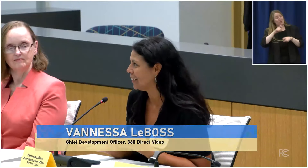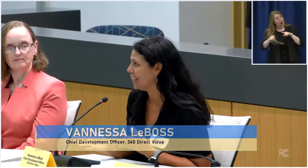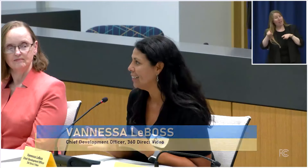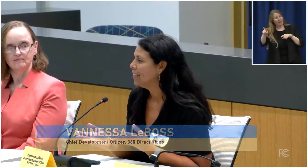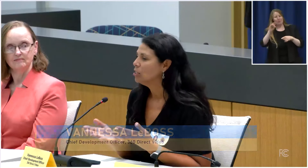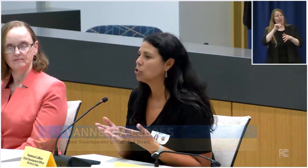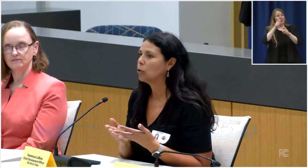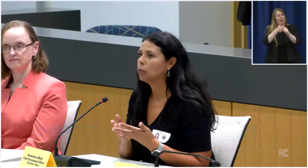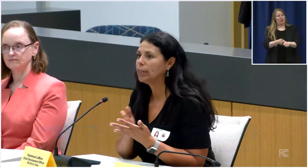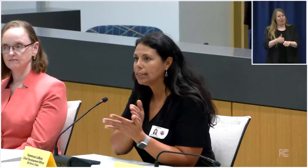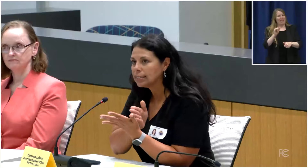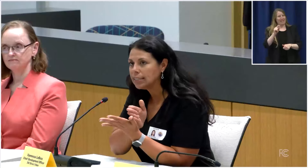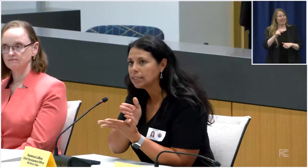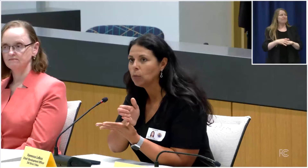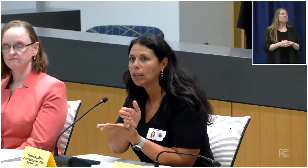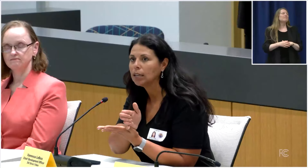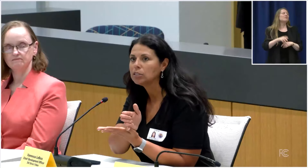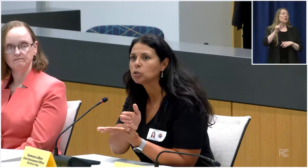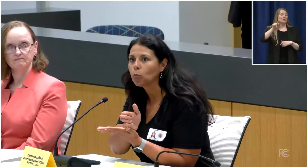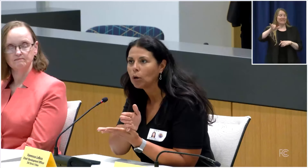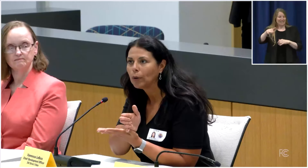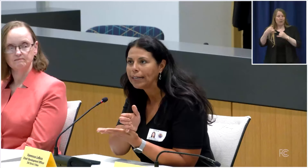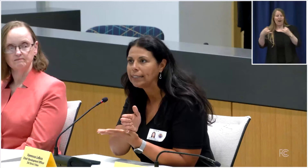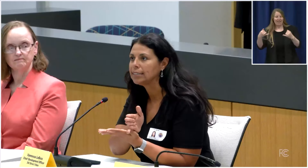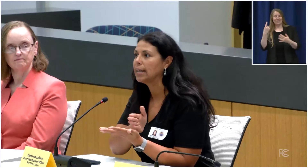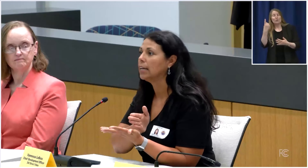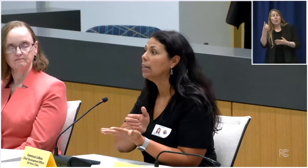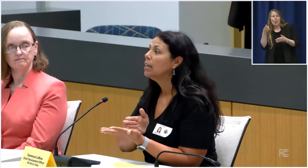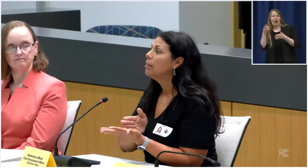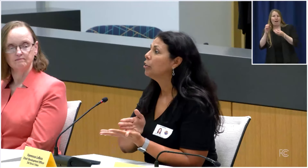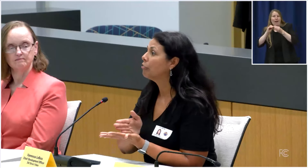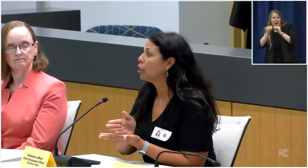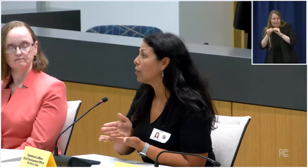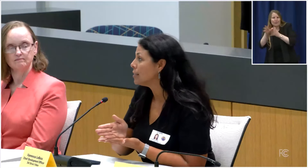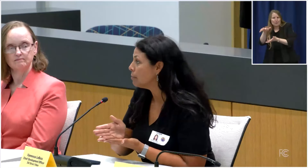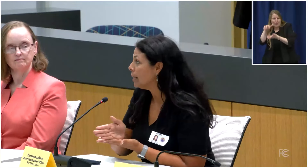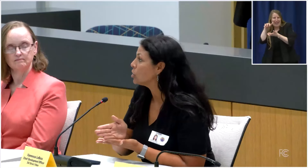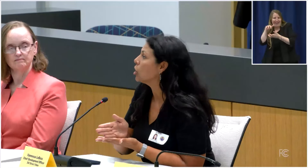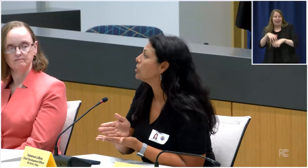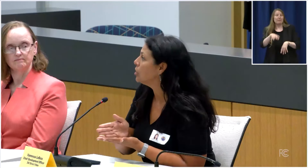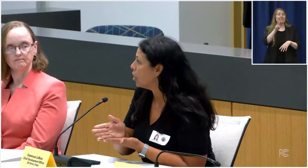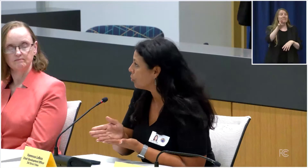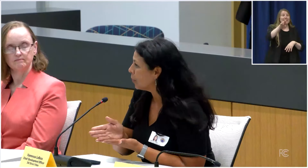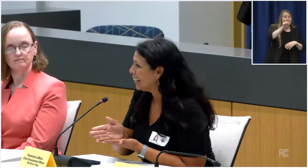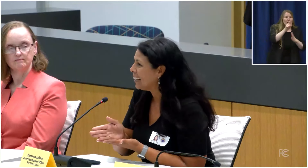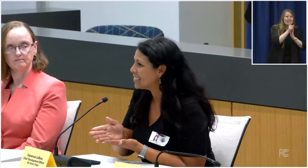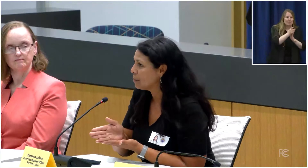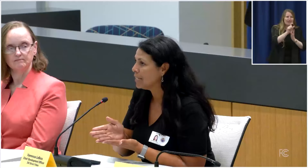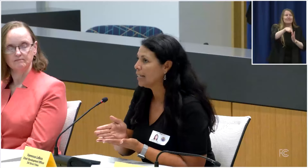VOLUME ON OUR TTYS, WE DON'T THINK DEAF PEOPLE ARE CALLING US AND WE JUST KIND OF CHUCKLE AND WE SAY THEY ARE CALLING YOU, YOU'RE JUST